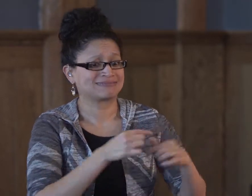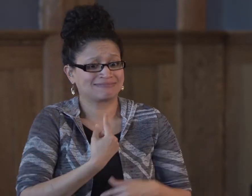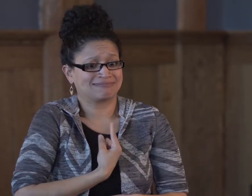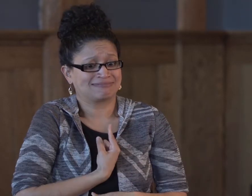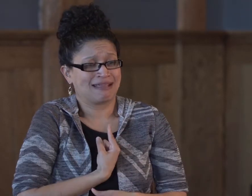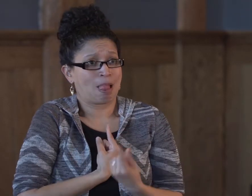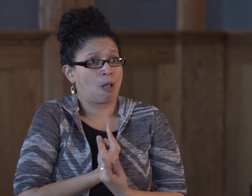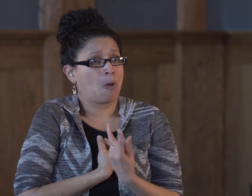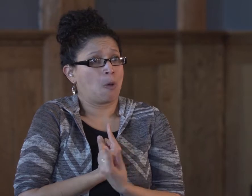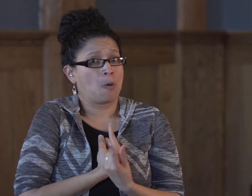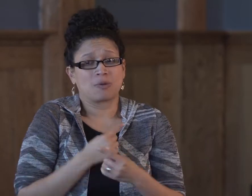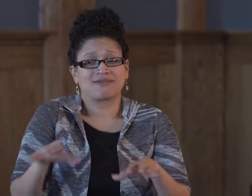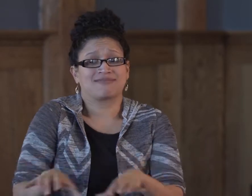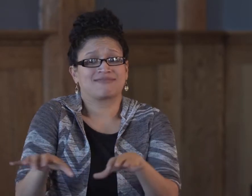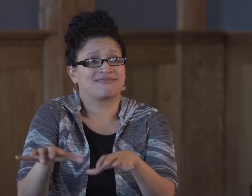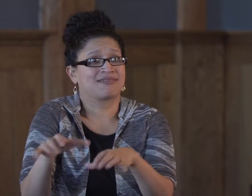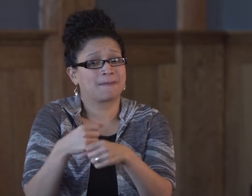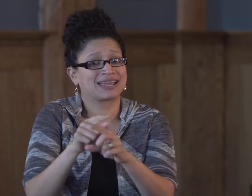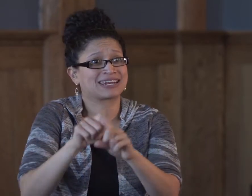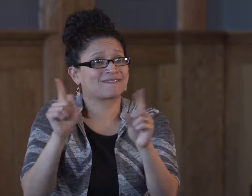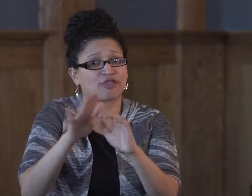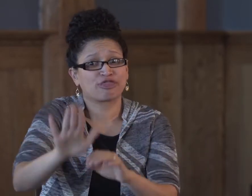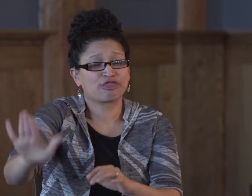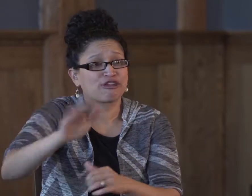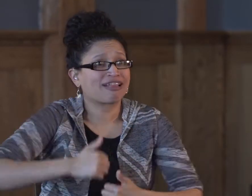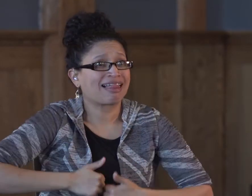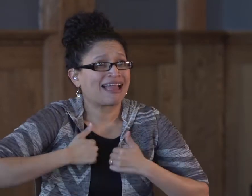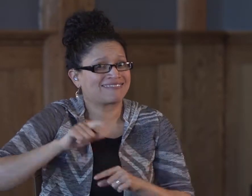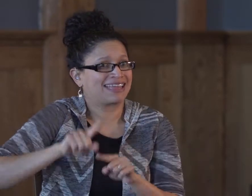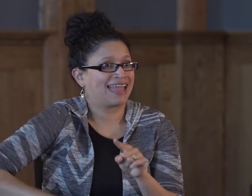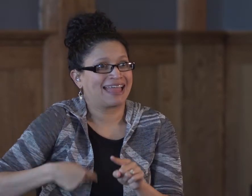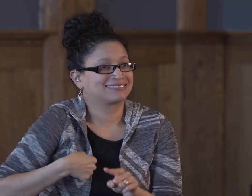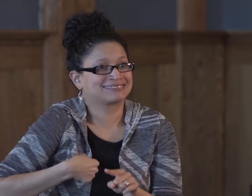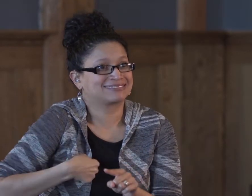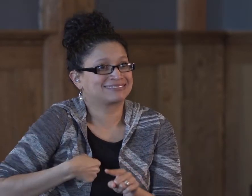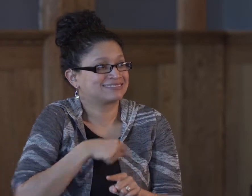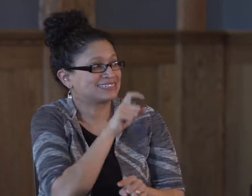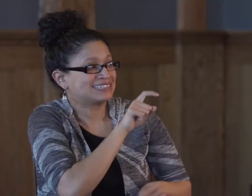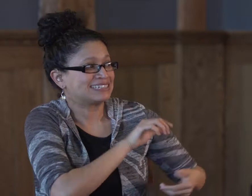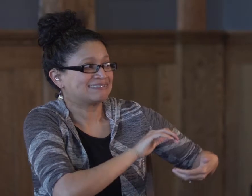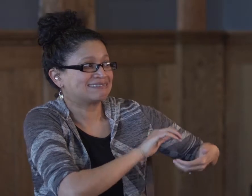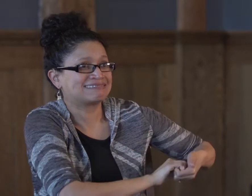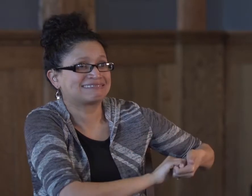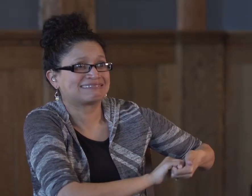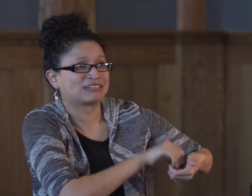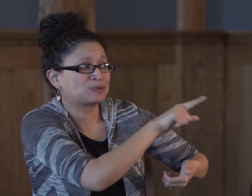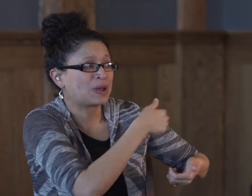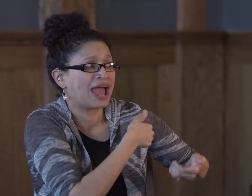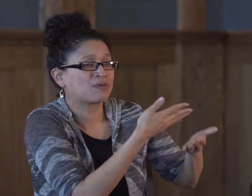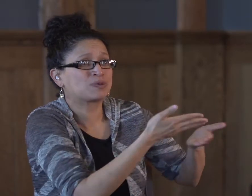that rapport, is essential. Certainly alone, one individual is not able to make a difference